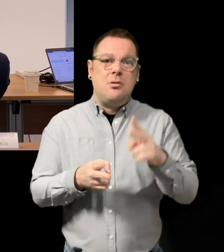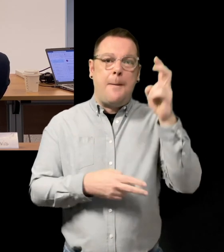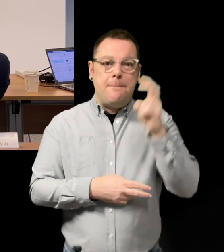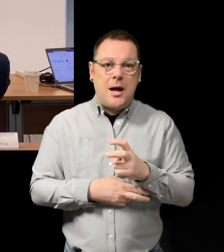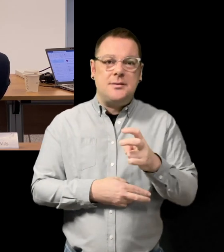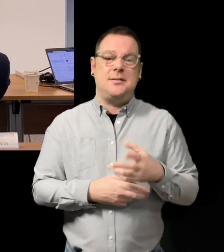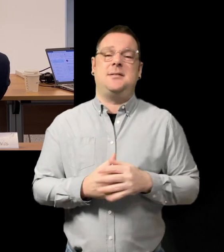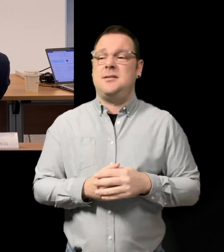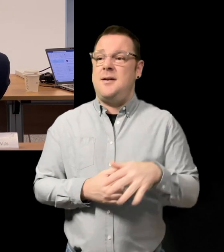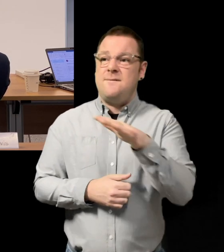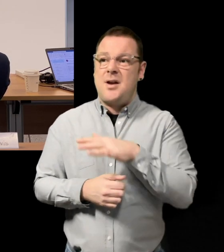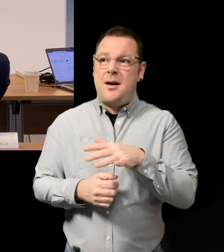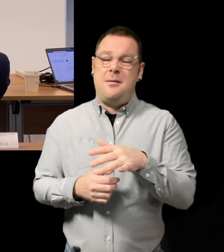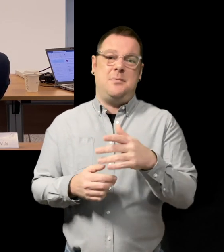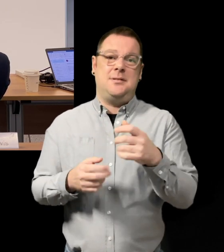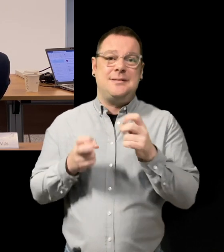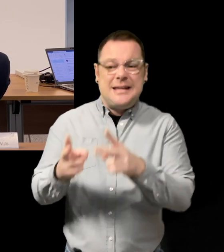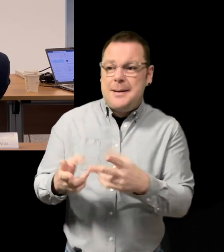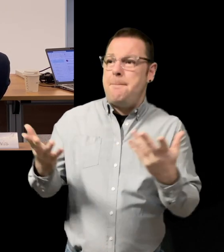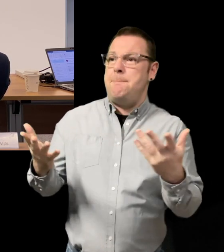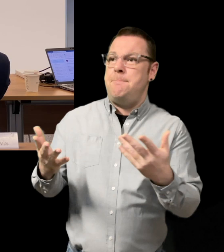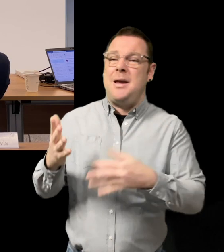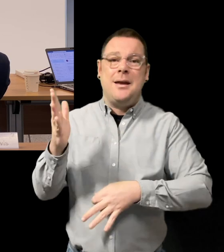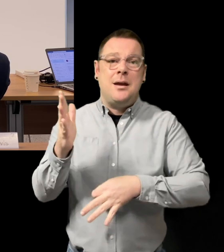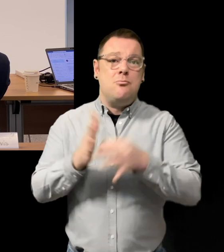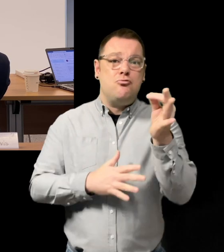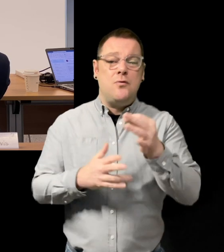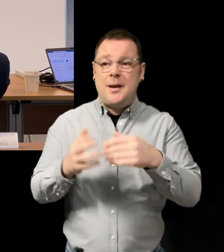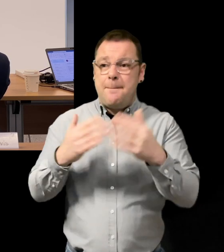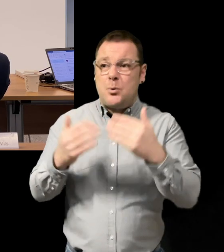flood alleviation schemes, building new independent living facilities